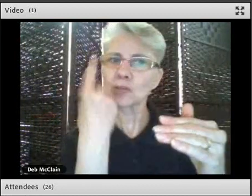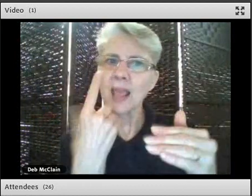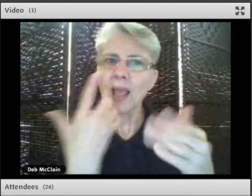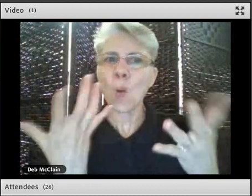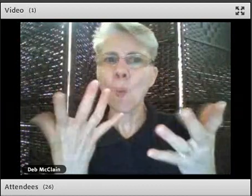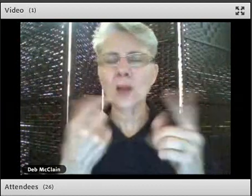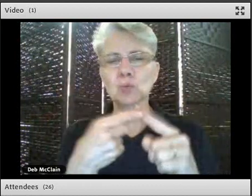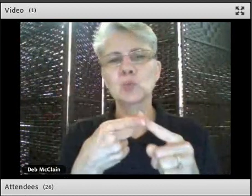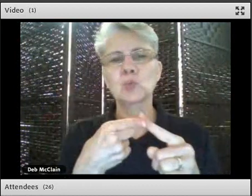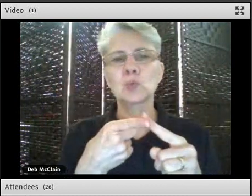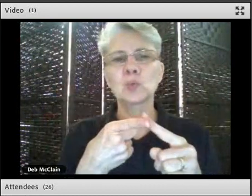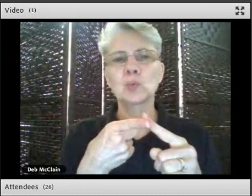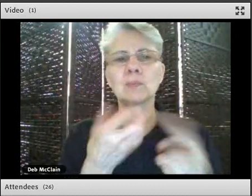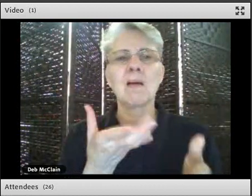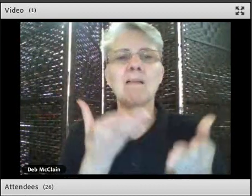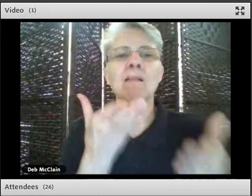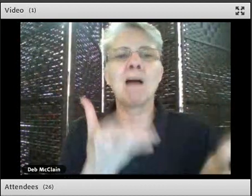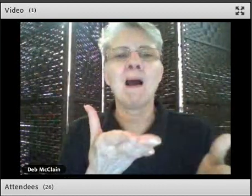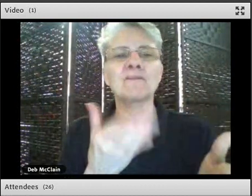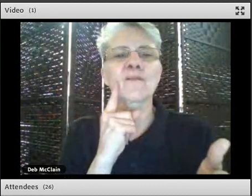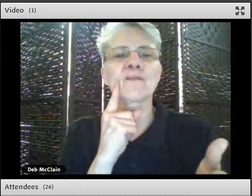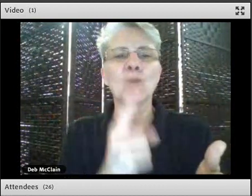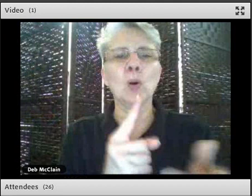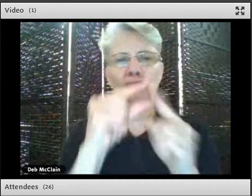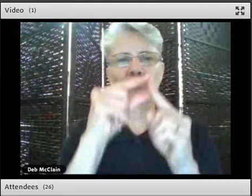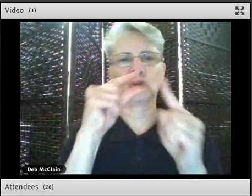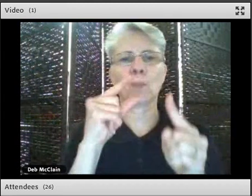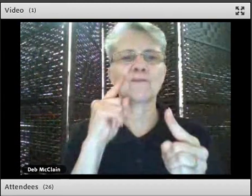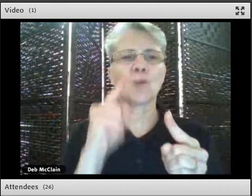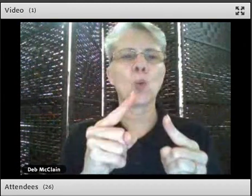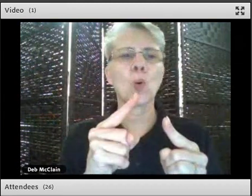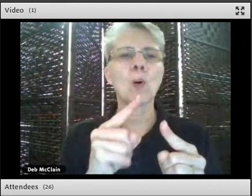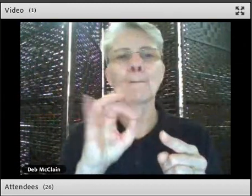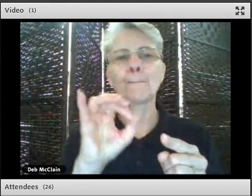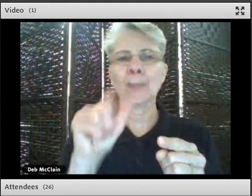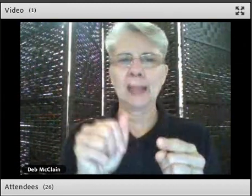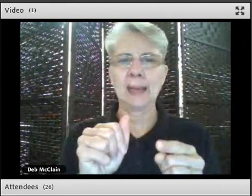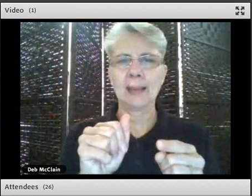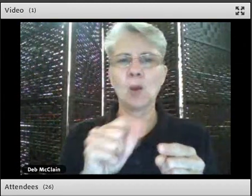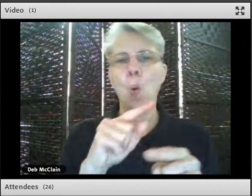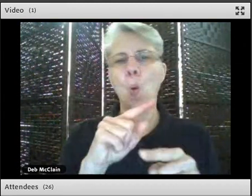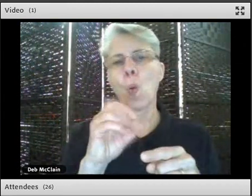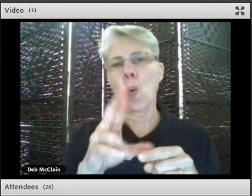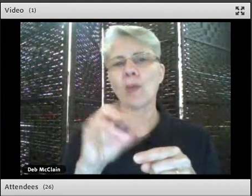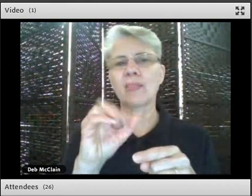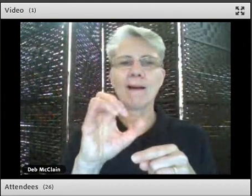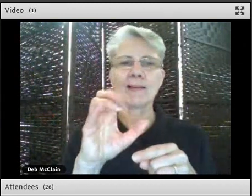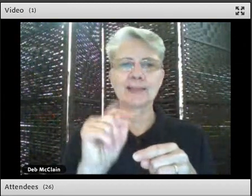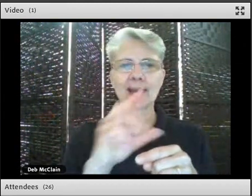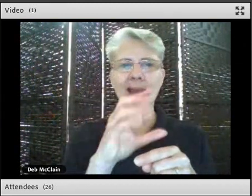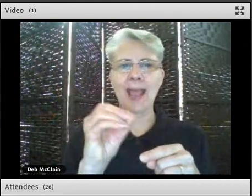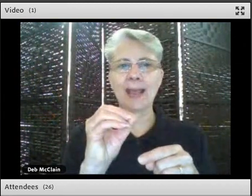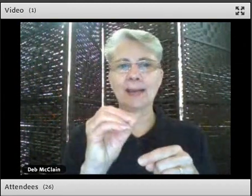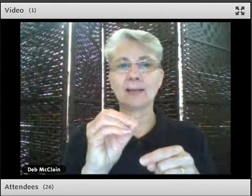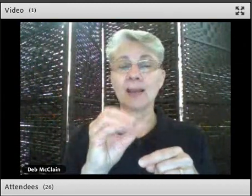the content, and the carrier. And so, you can get more information at Joel Hahn's OCLC Macro Library.